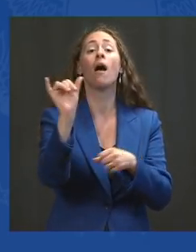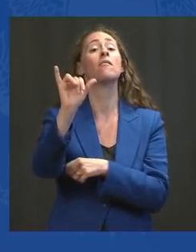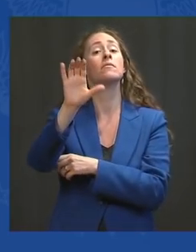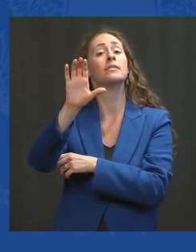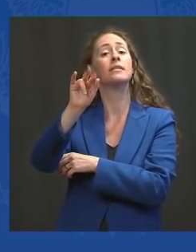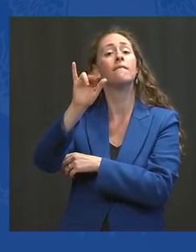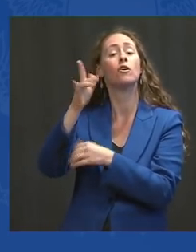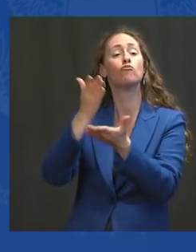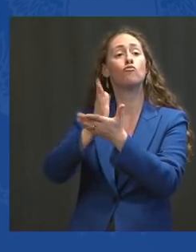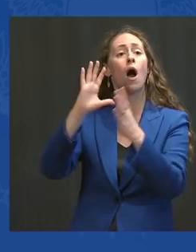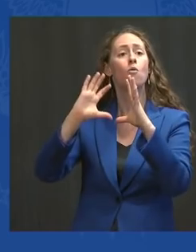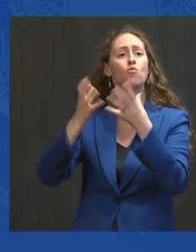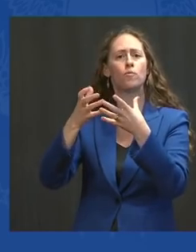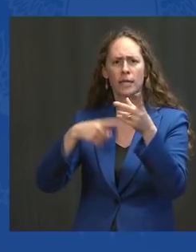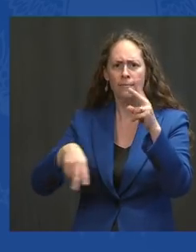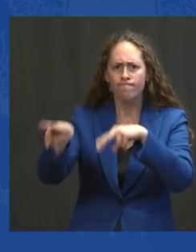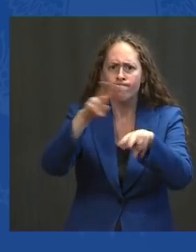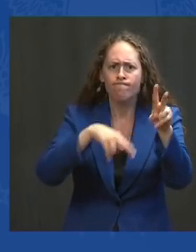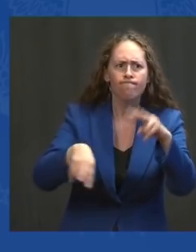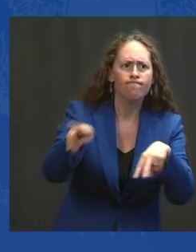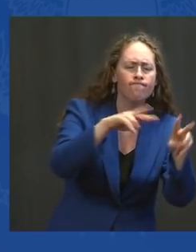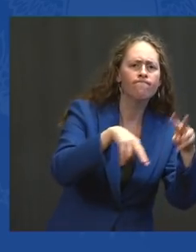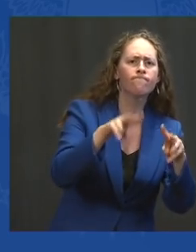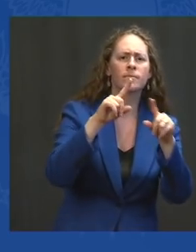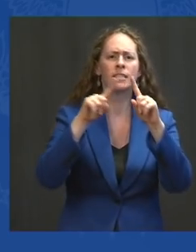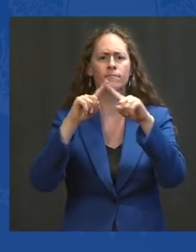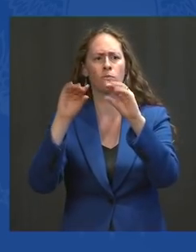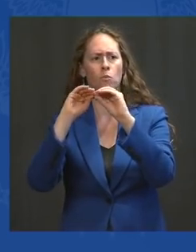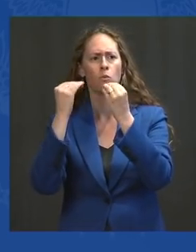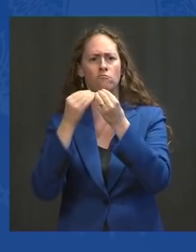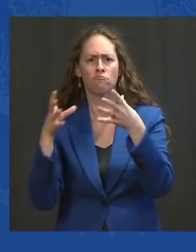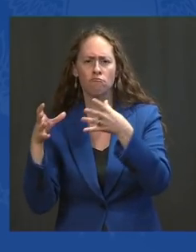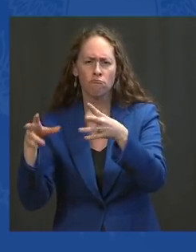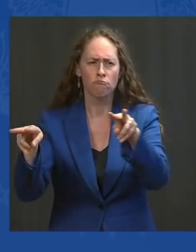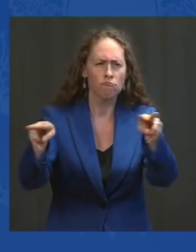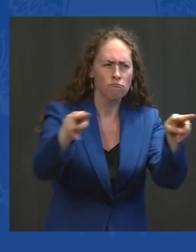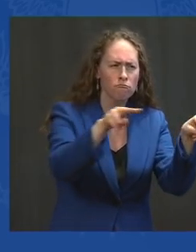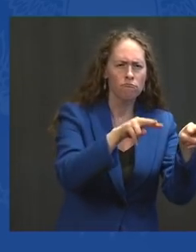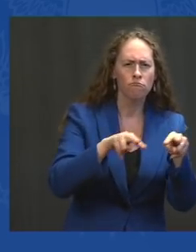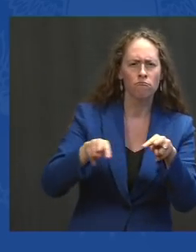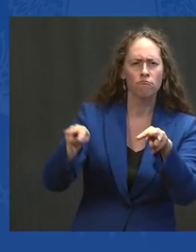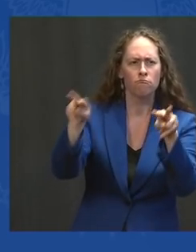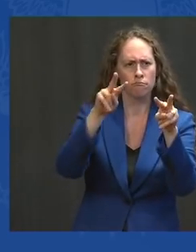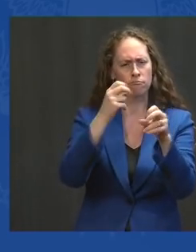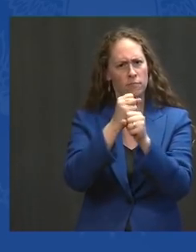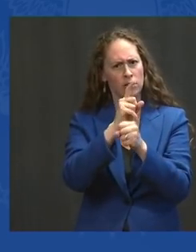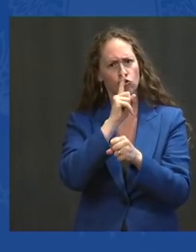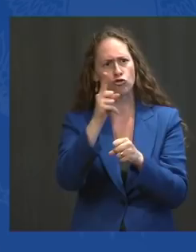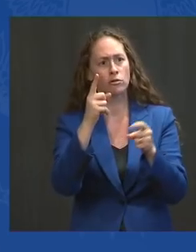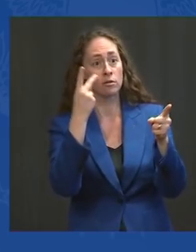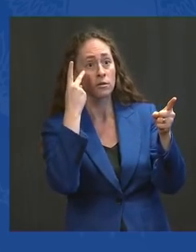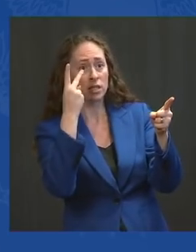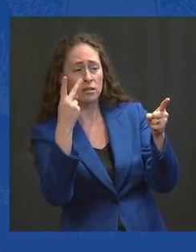civil rights groups and other organizations have announced their plans to stay vigilant and challenge these odious laws in the courts.